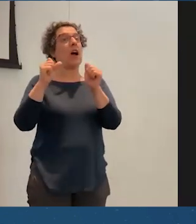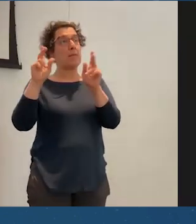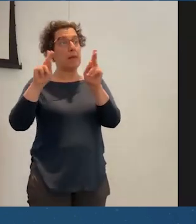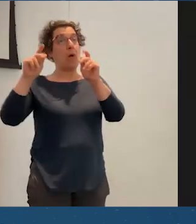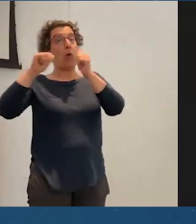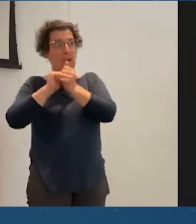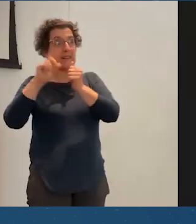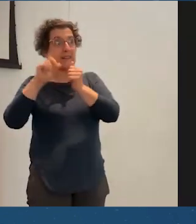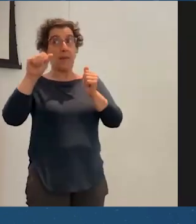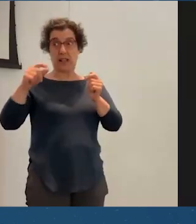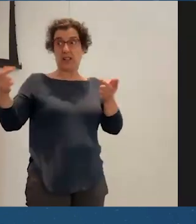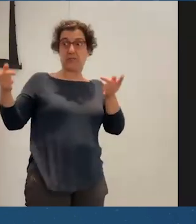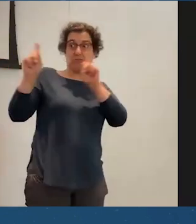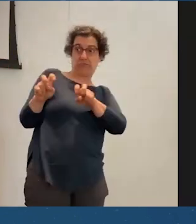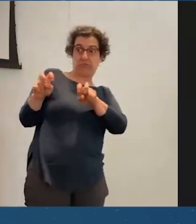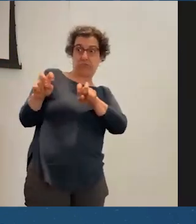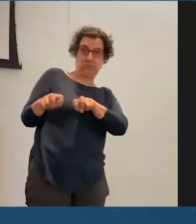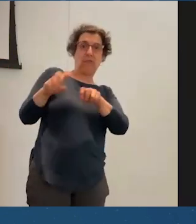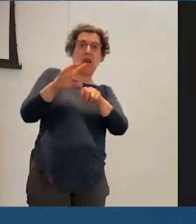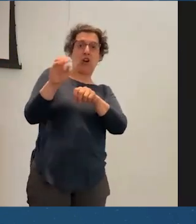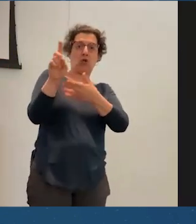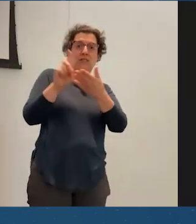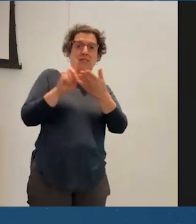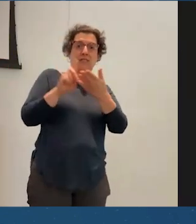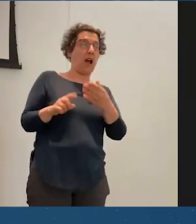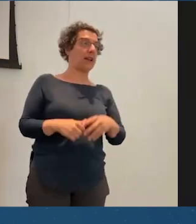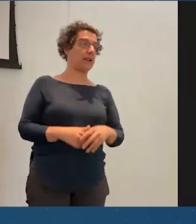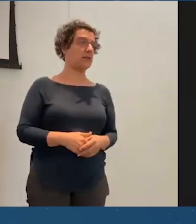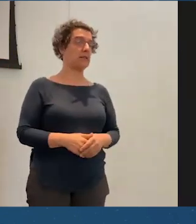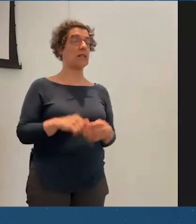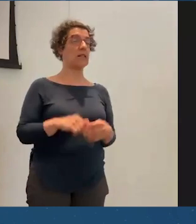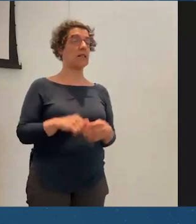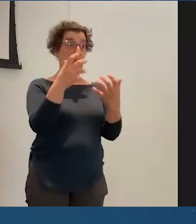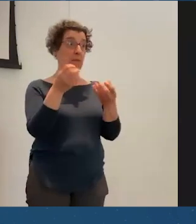So if you want more detail and want to get more in the weeds,